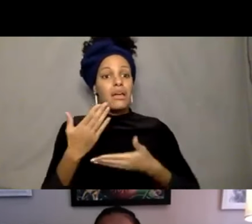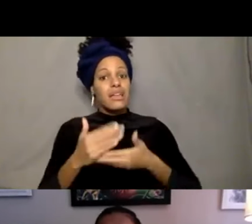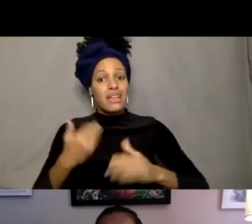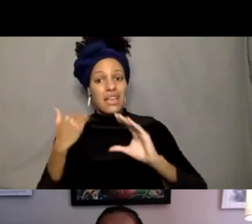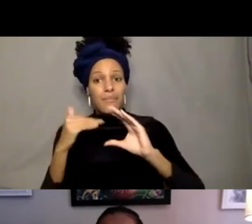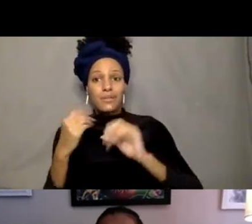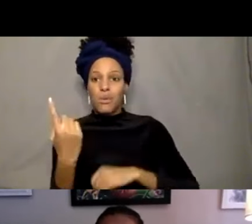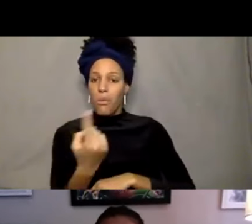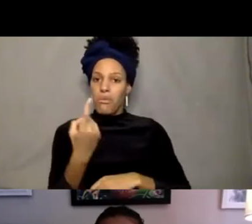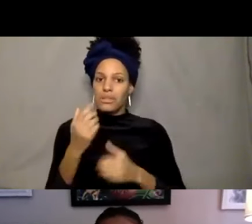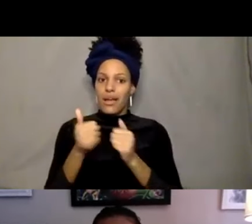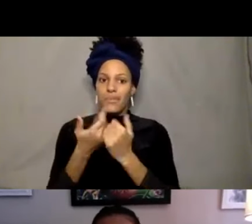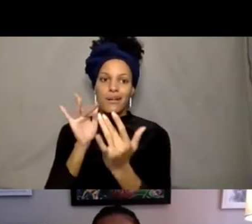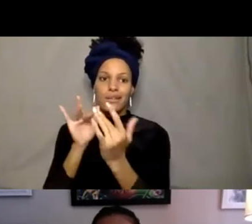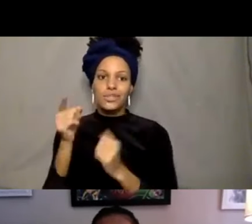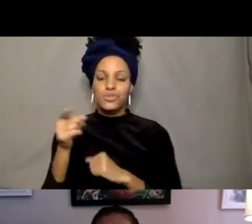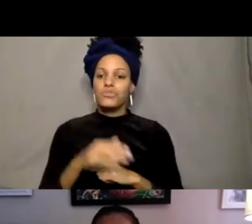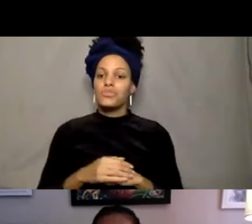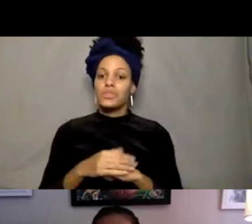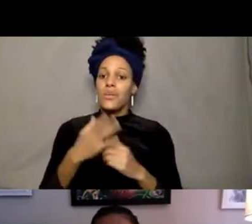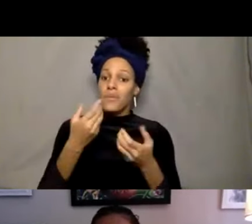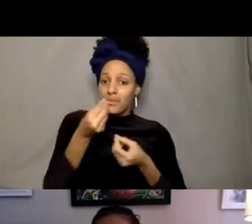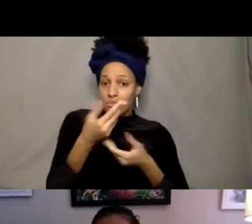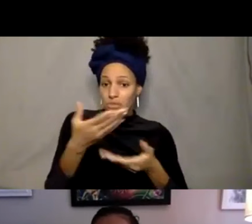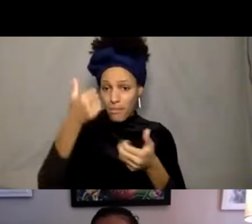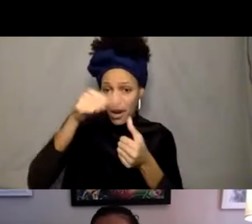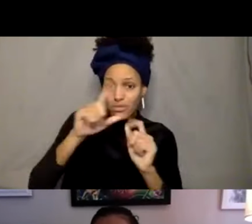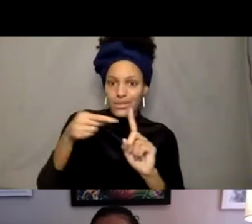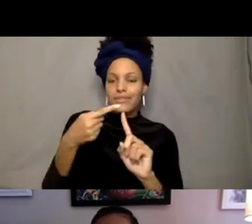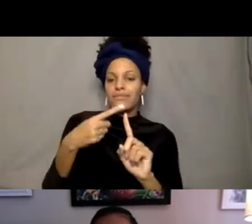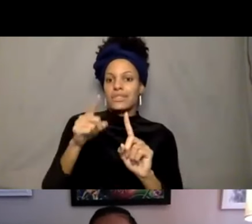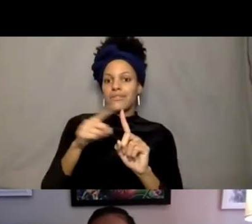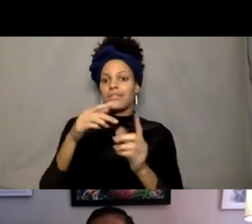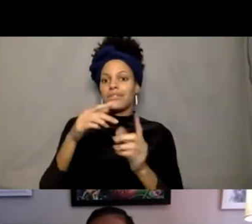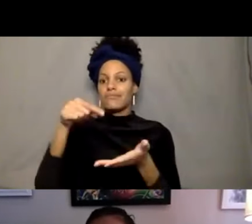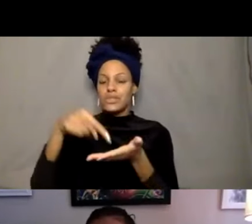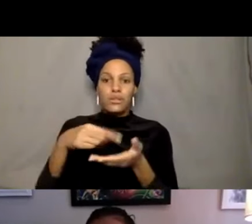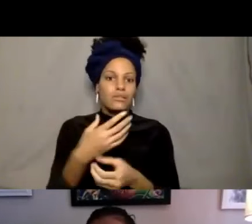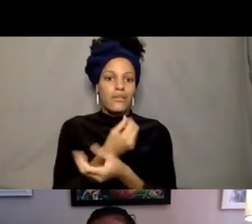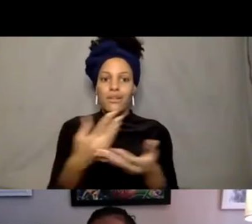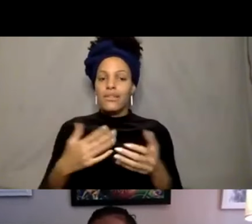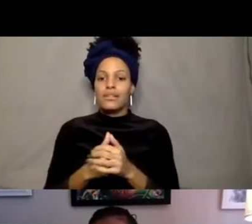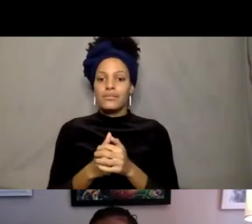We will give quick deadlines and it's important to respond in a timely manner. No response can mean that your application